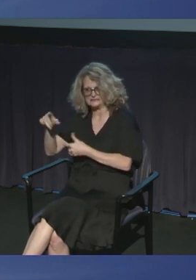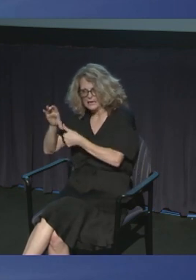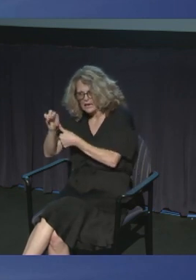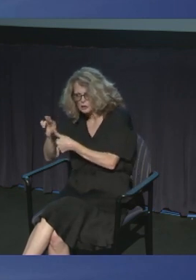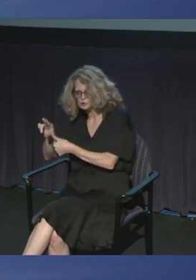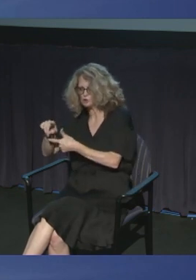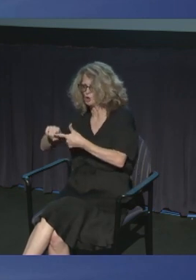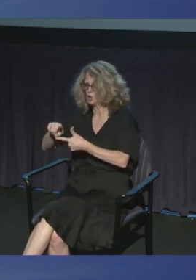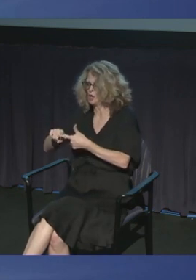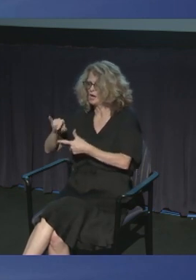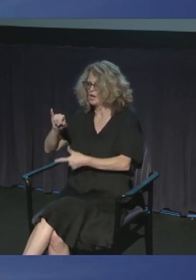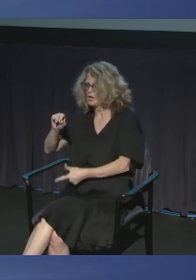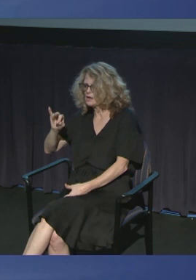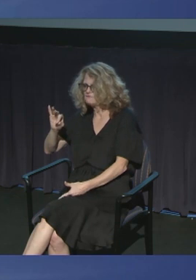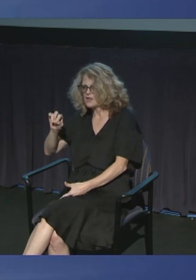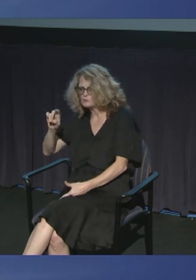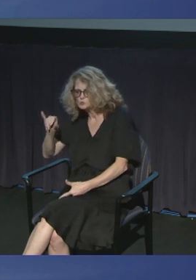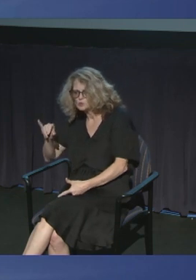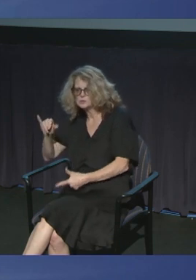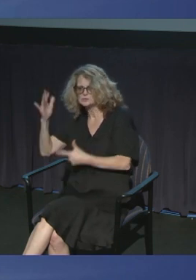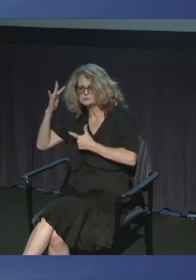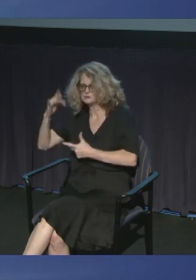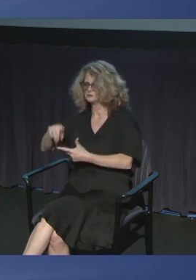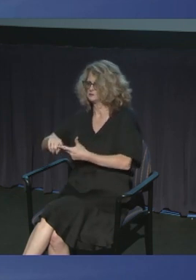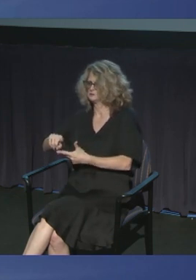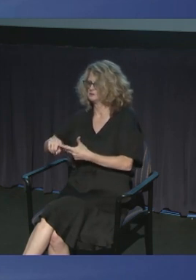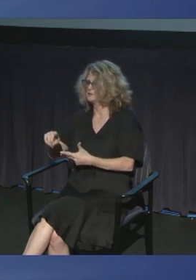THESE RECEPTORS I MANY DISEASES SUCH AS IN CANCER, INFLAMMATORY DISEASES AND INFECTIOUS